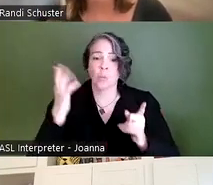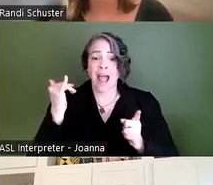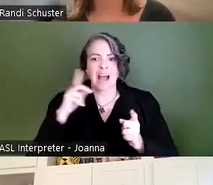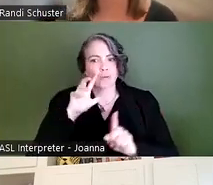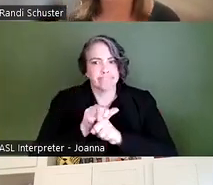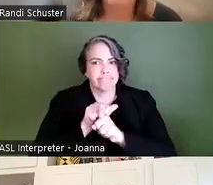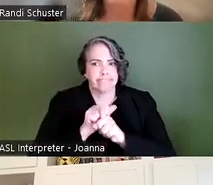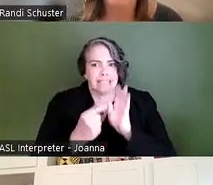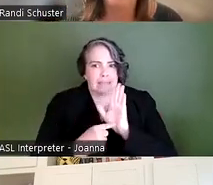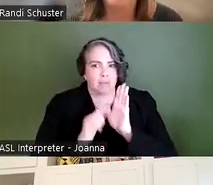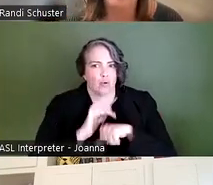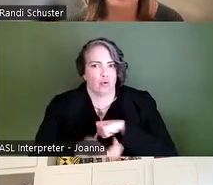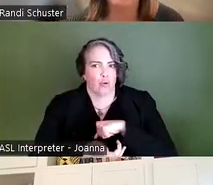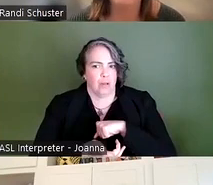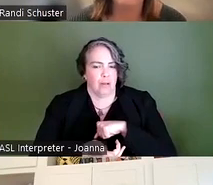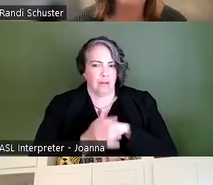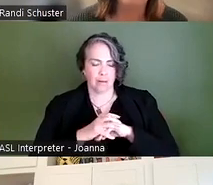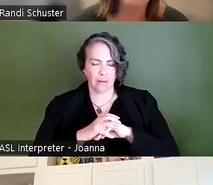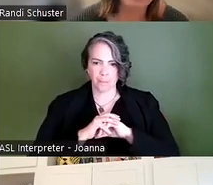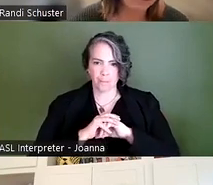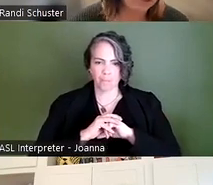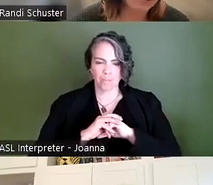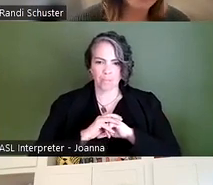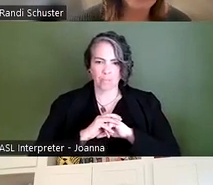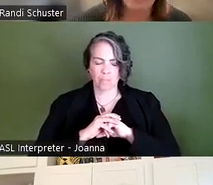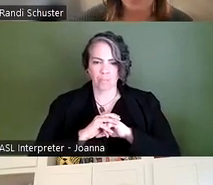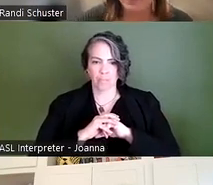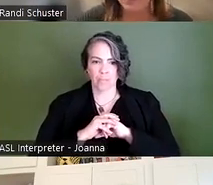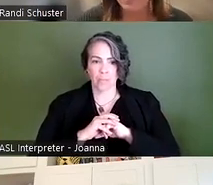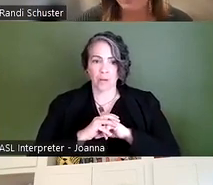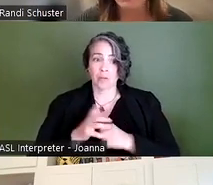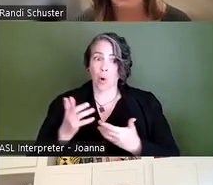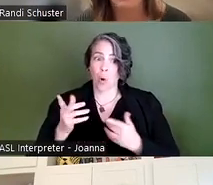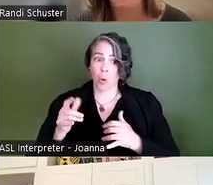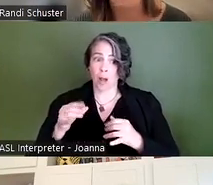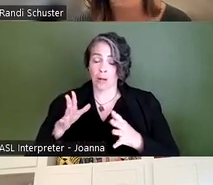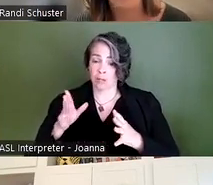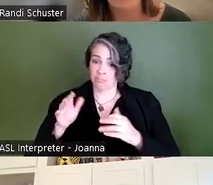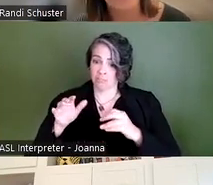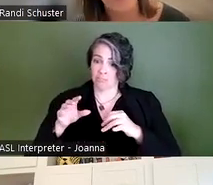so there's been a lot of interest in universal screening. In my group,